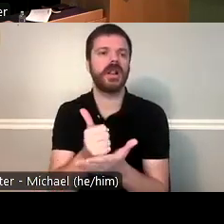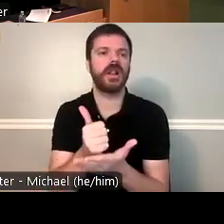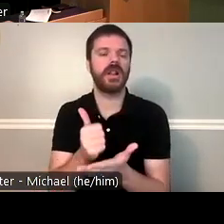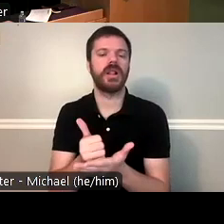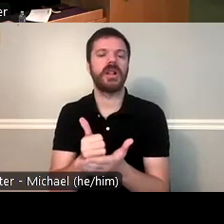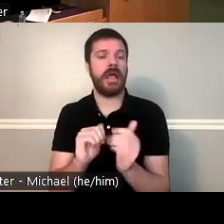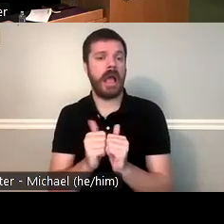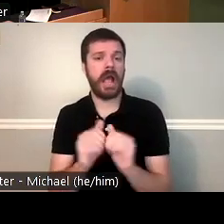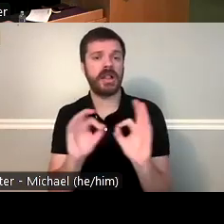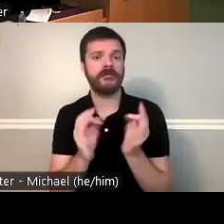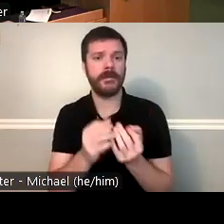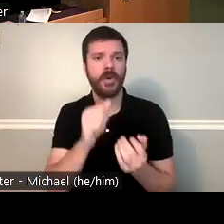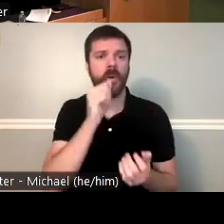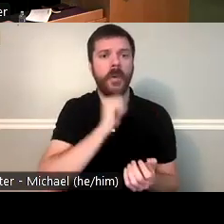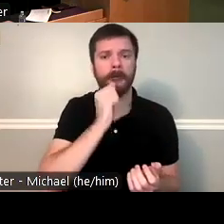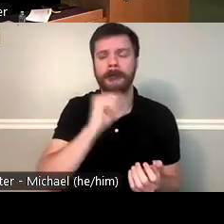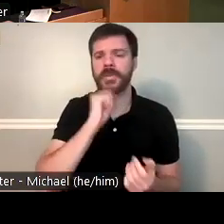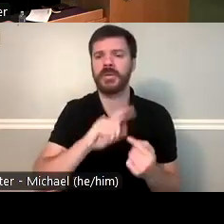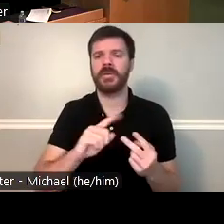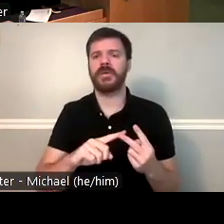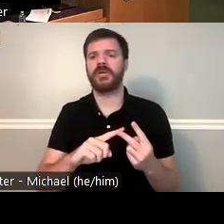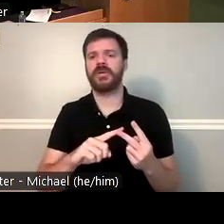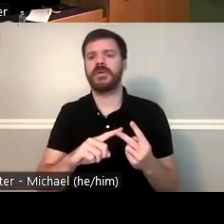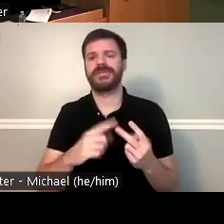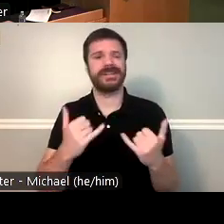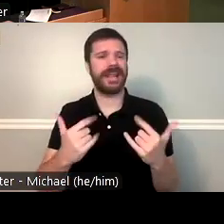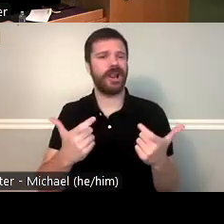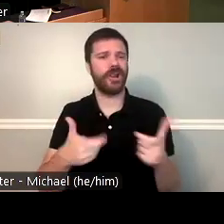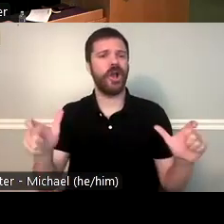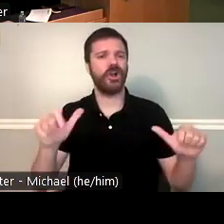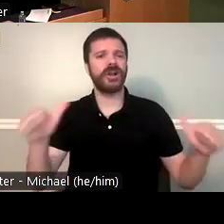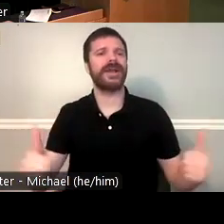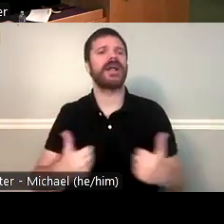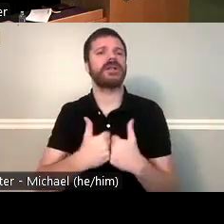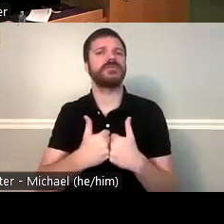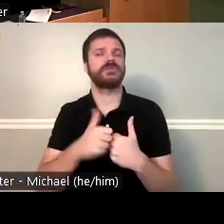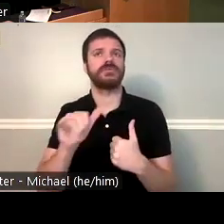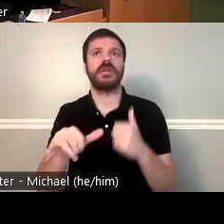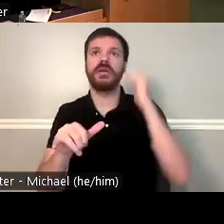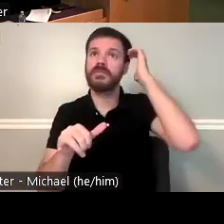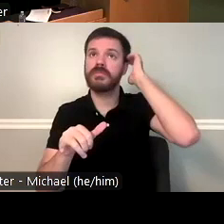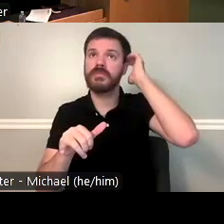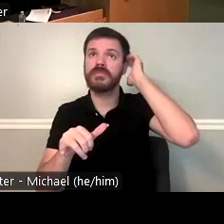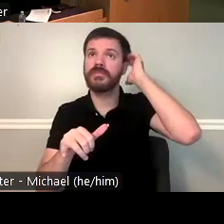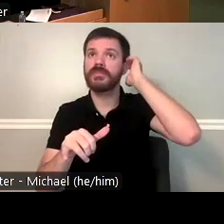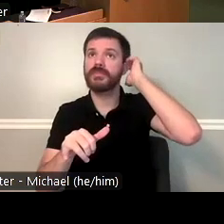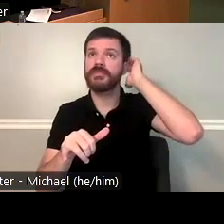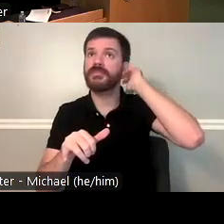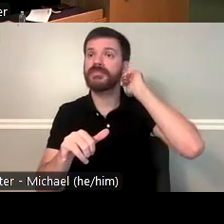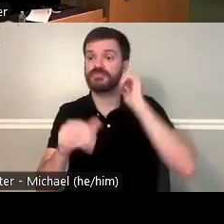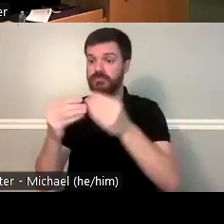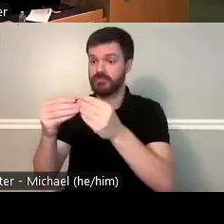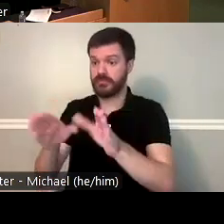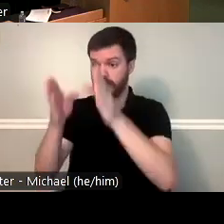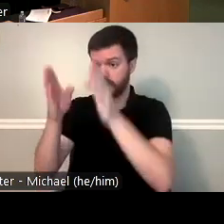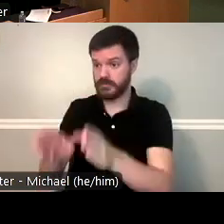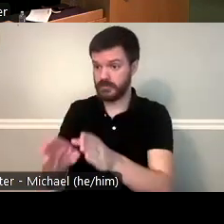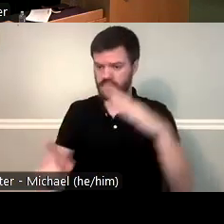coping what are the larger uh challenges that have been um uh presented by this death uh and